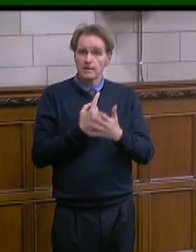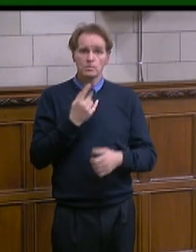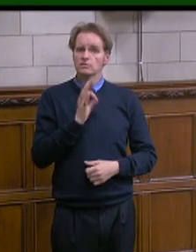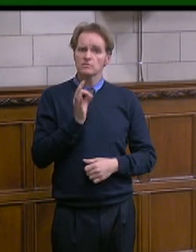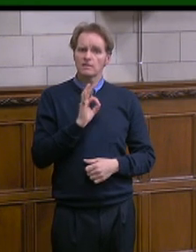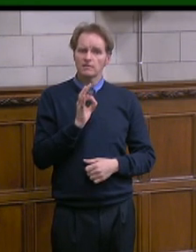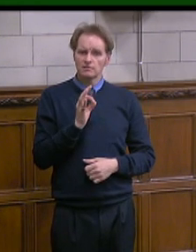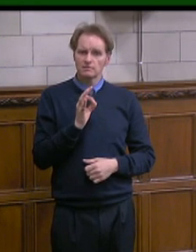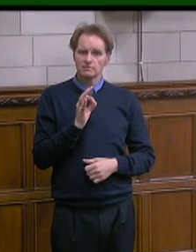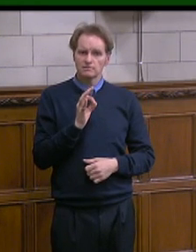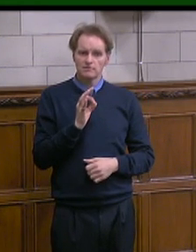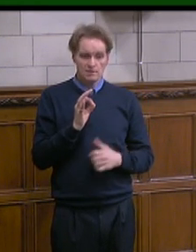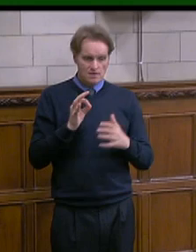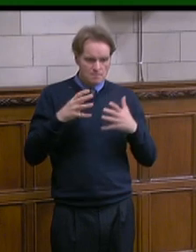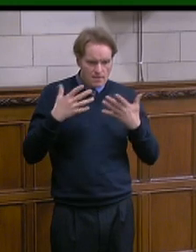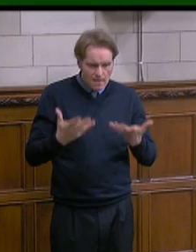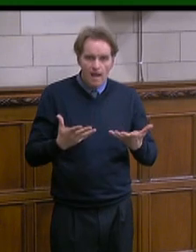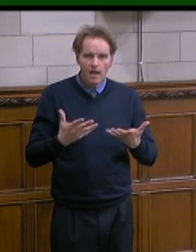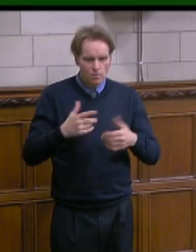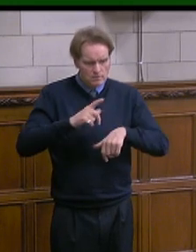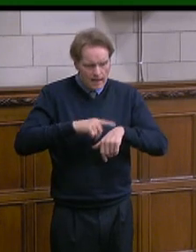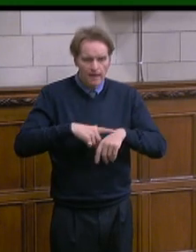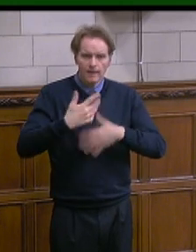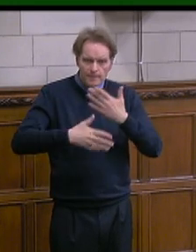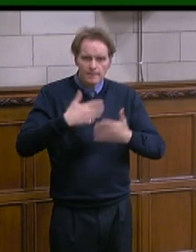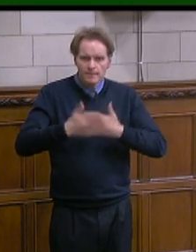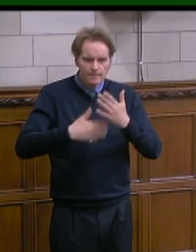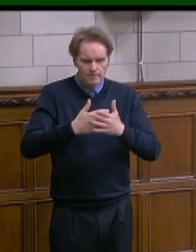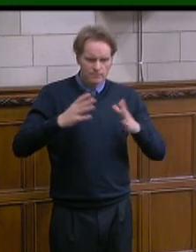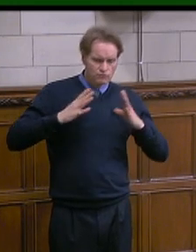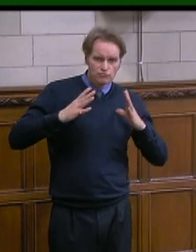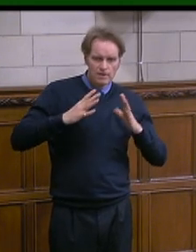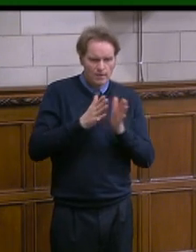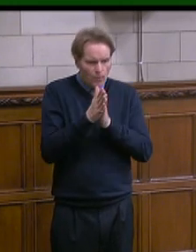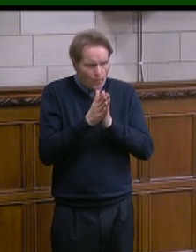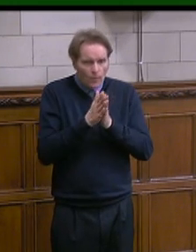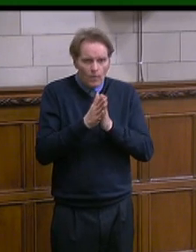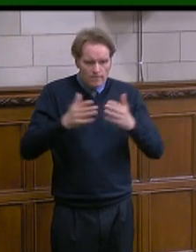We have heard about lots of movements that are happening; now is the time for us to remove